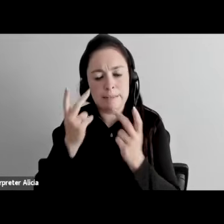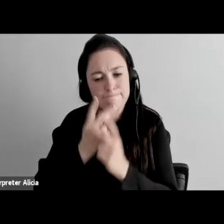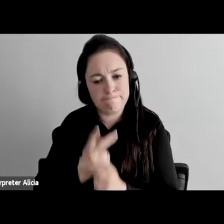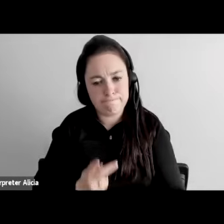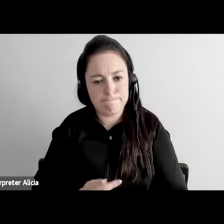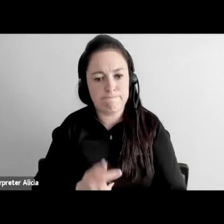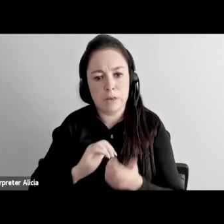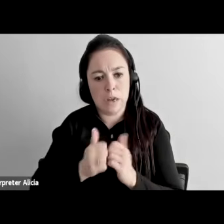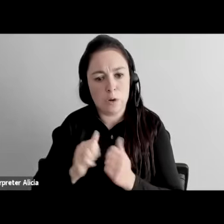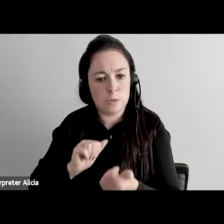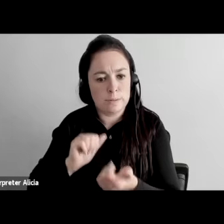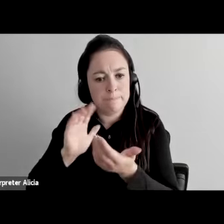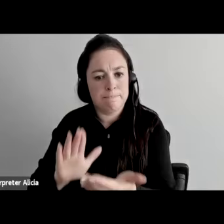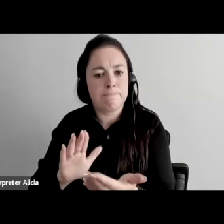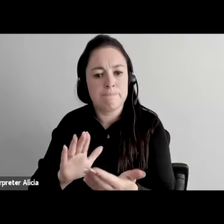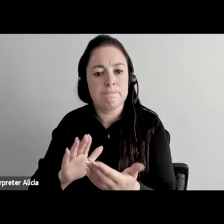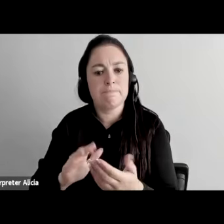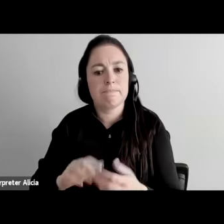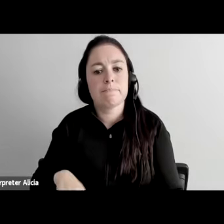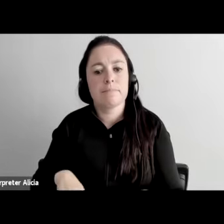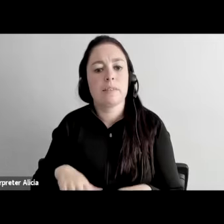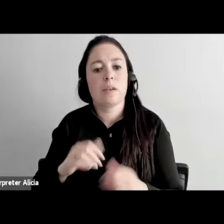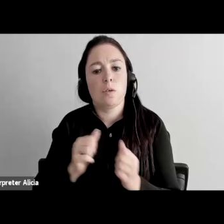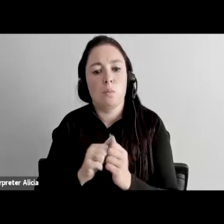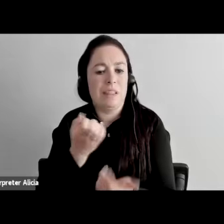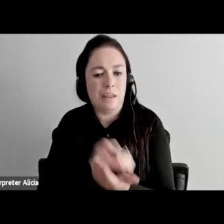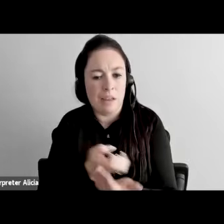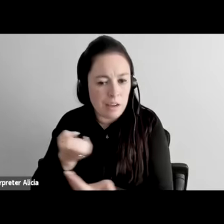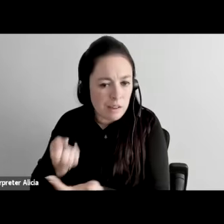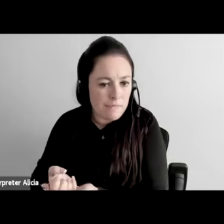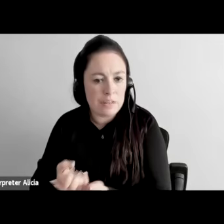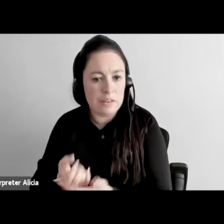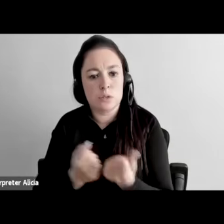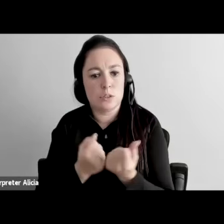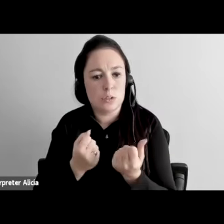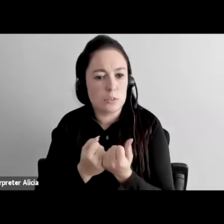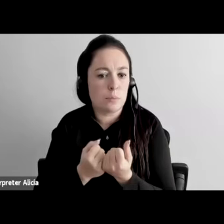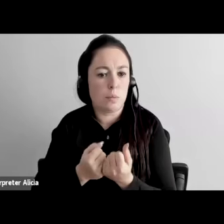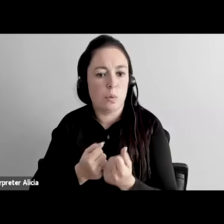and we promote optimal pregnancy outcomes, health, and